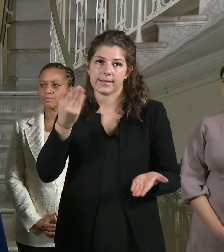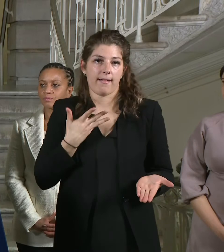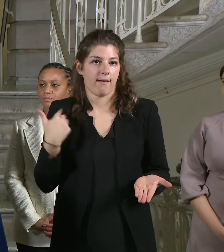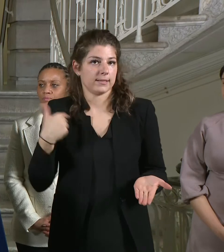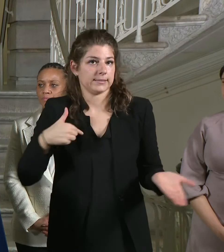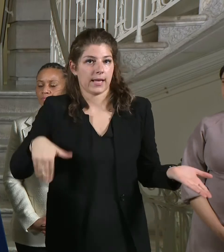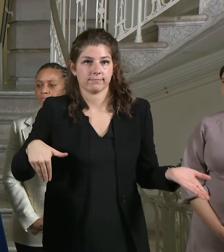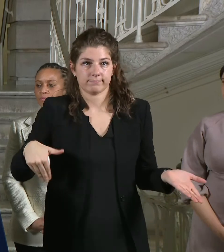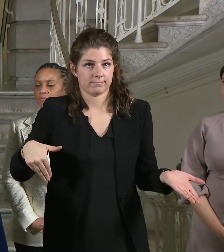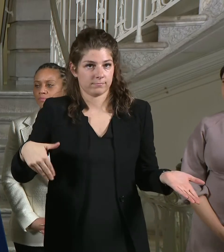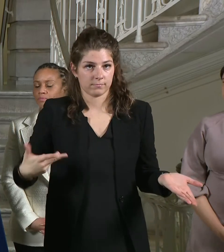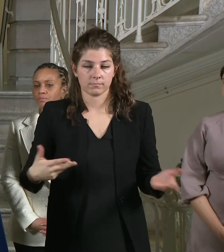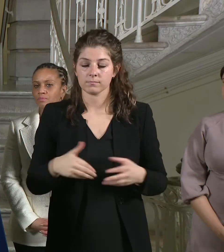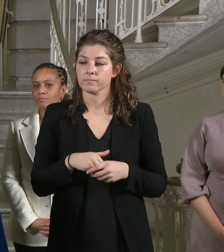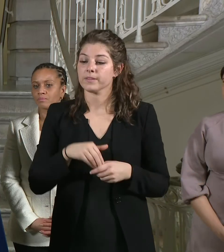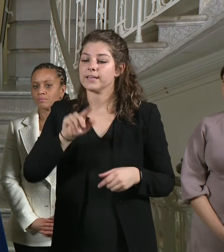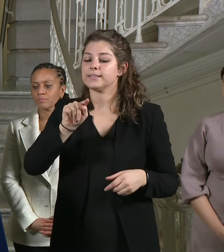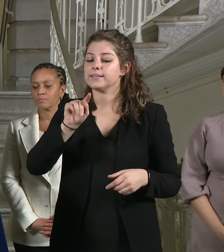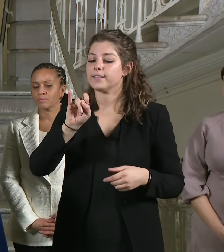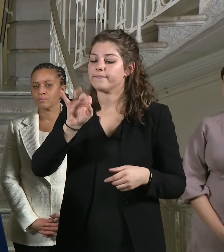KNOW WHAT